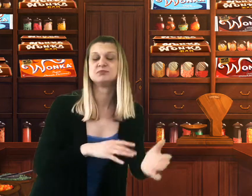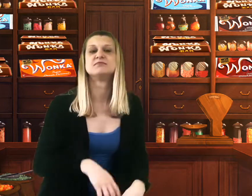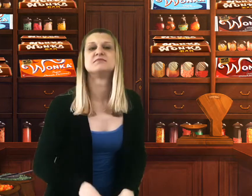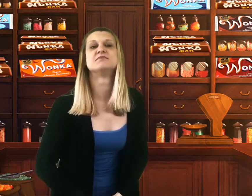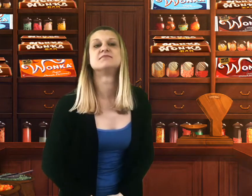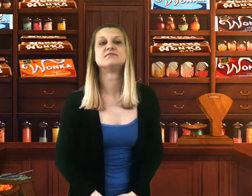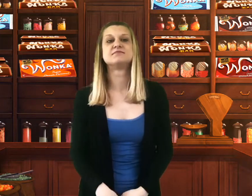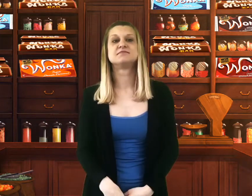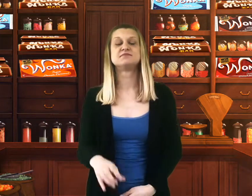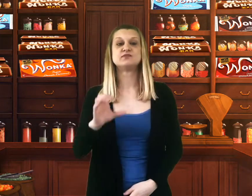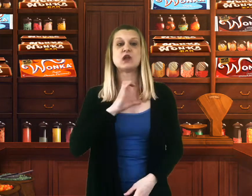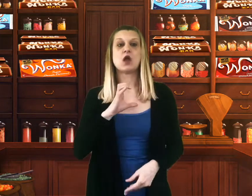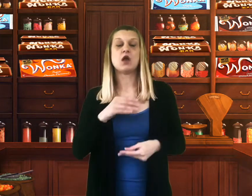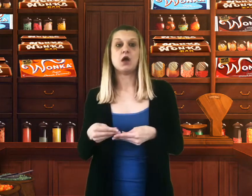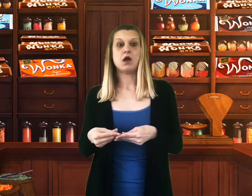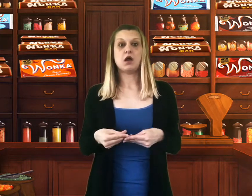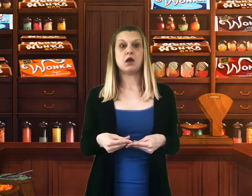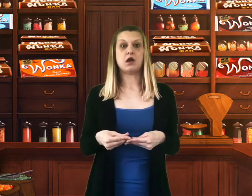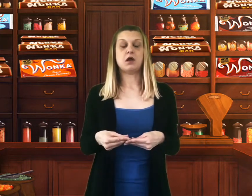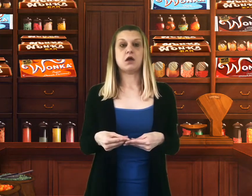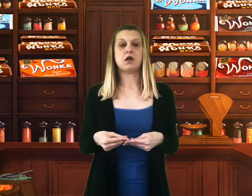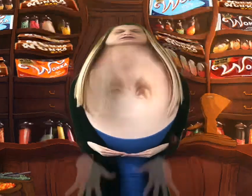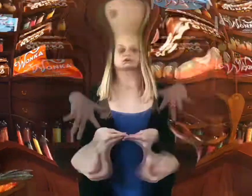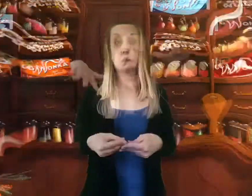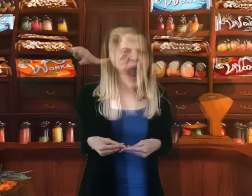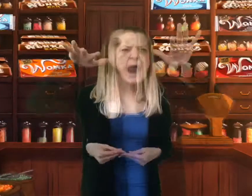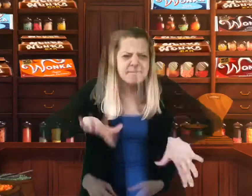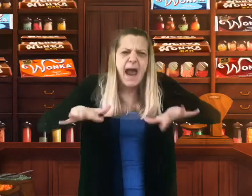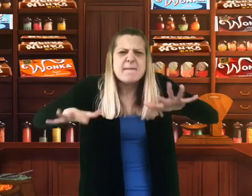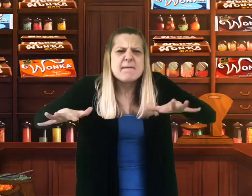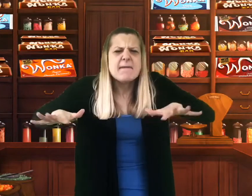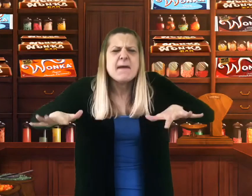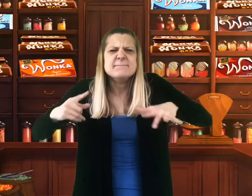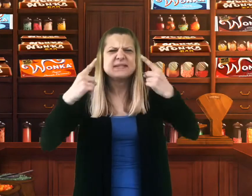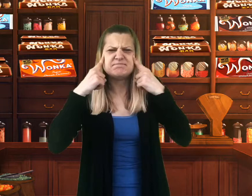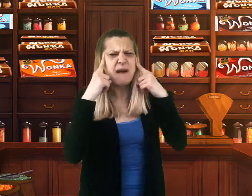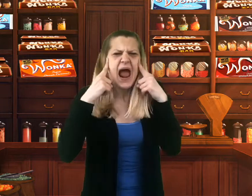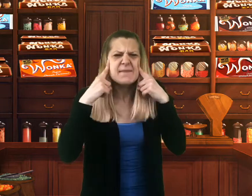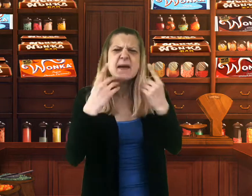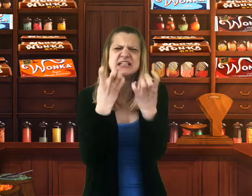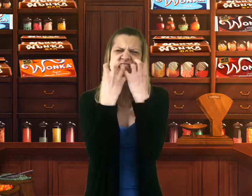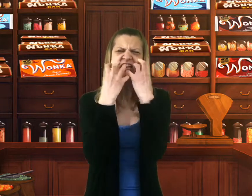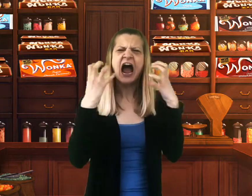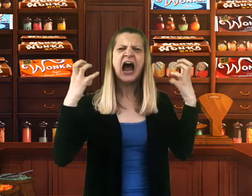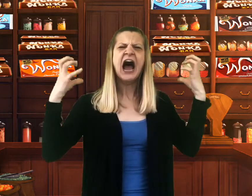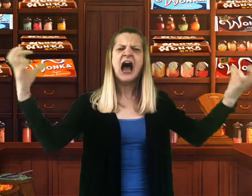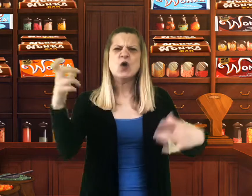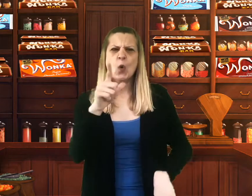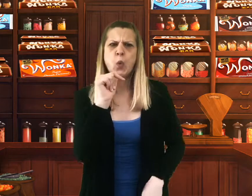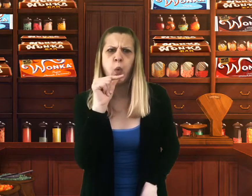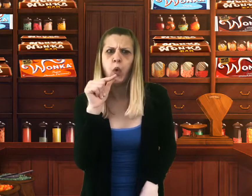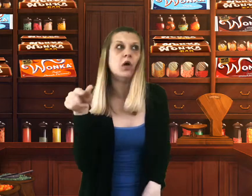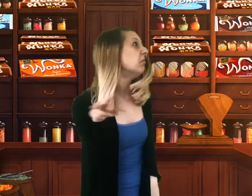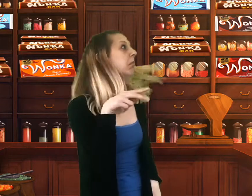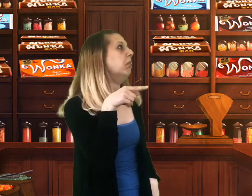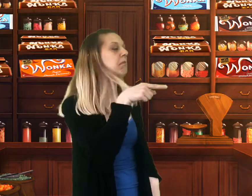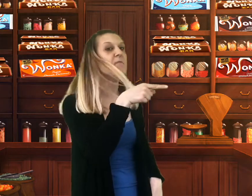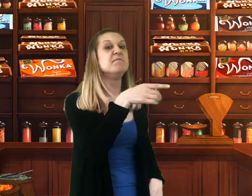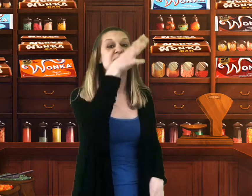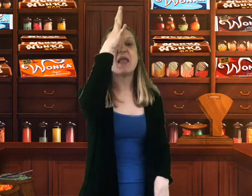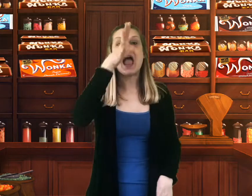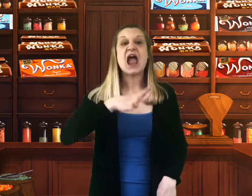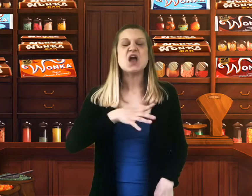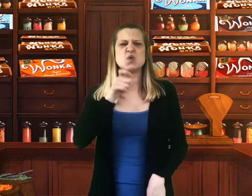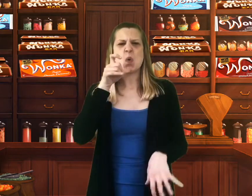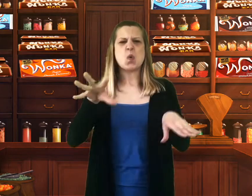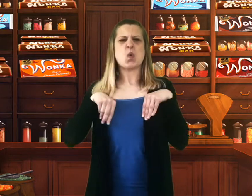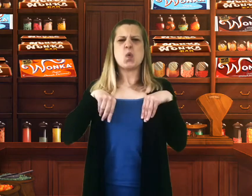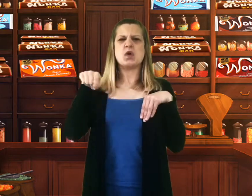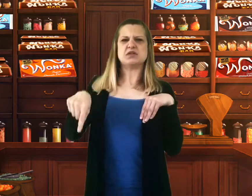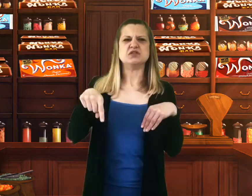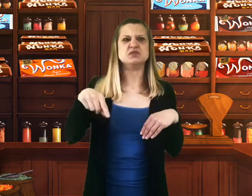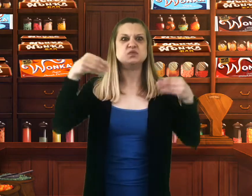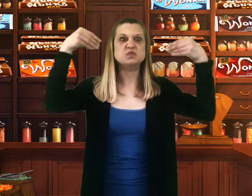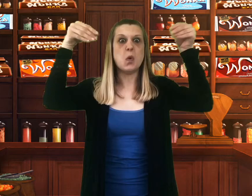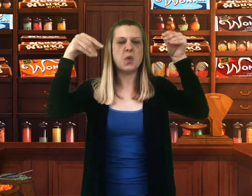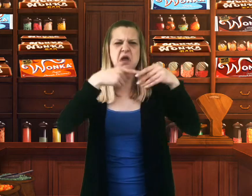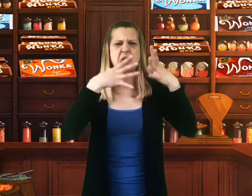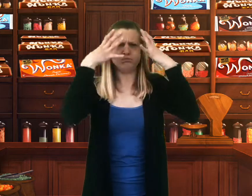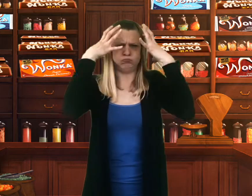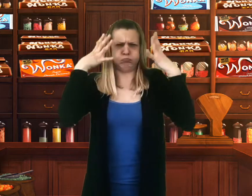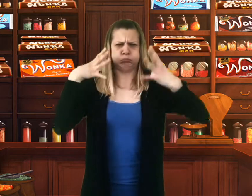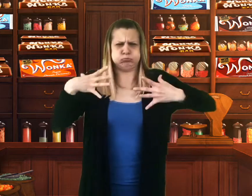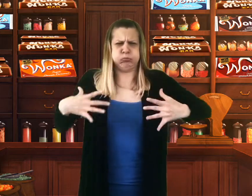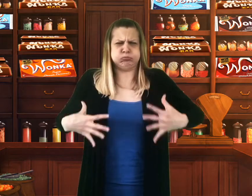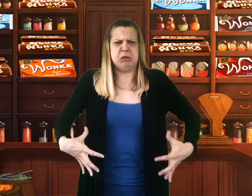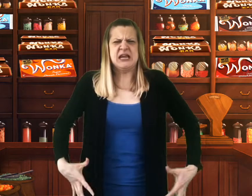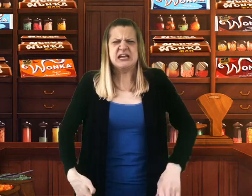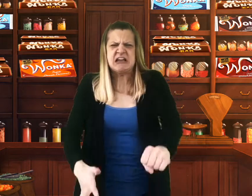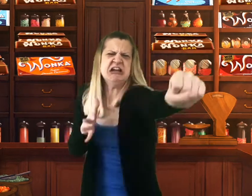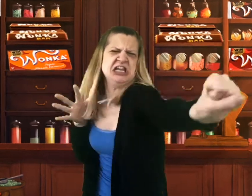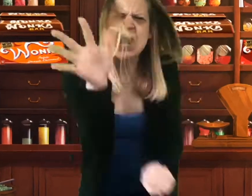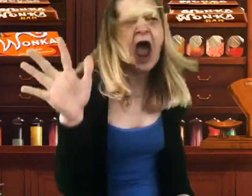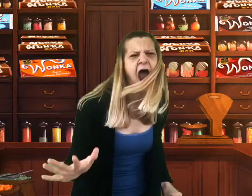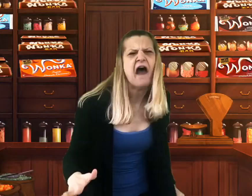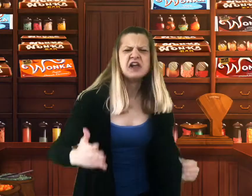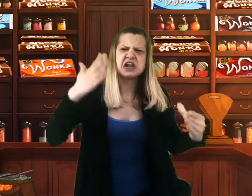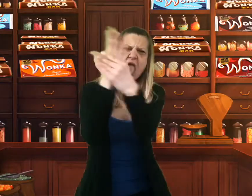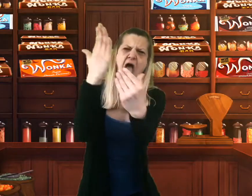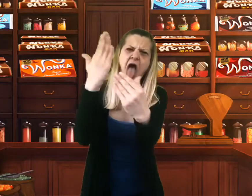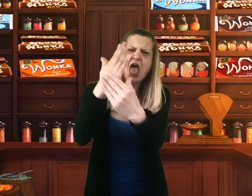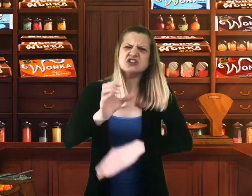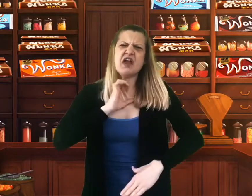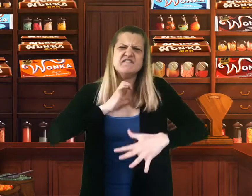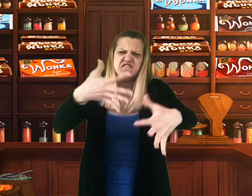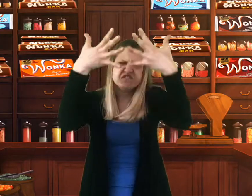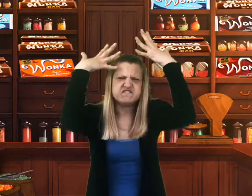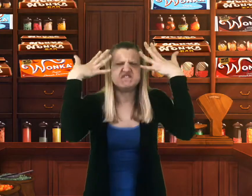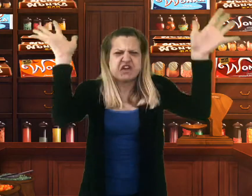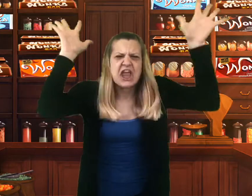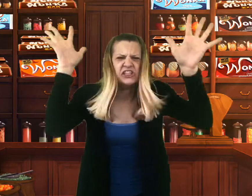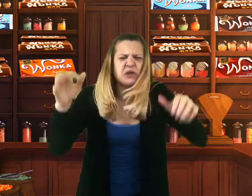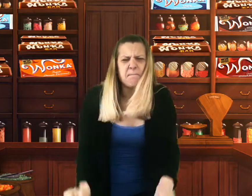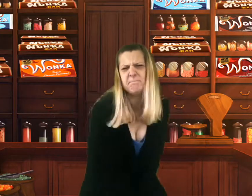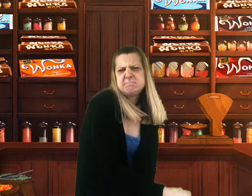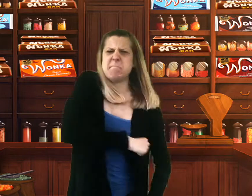"That’s quite enough of that! Leave the kid alone, will you!!" the fat shopkeeper shouted,